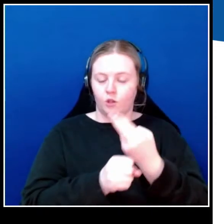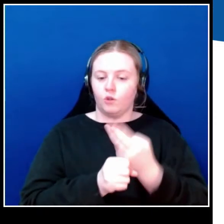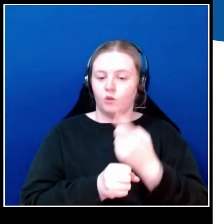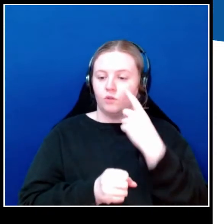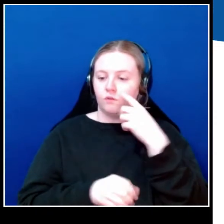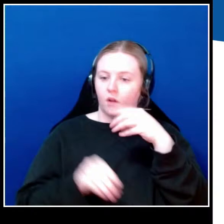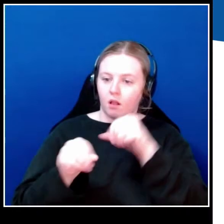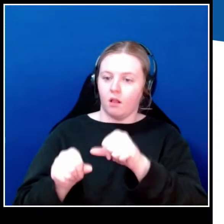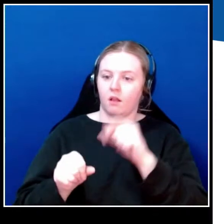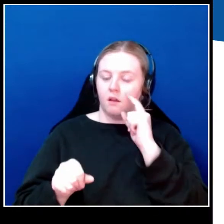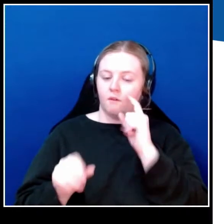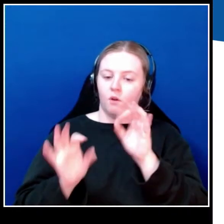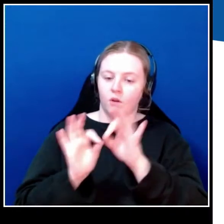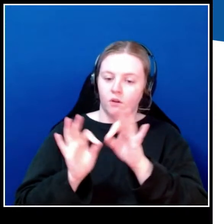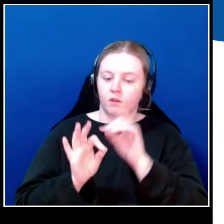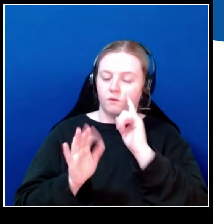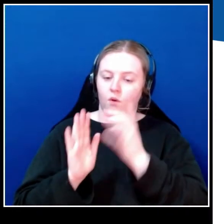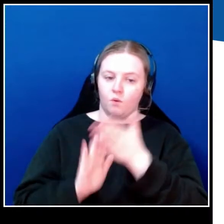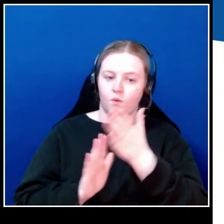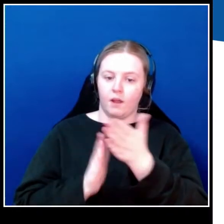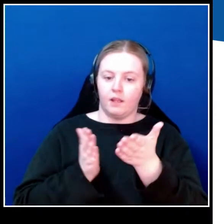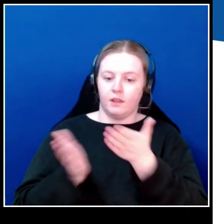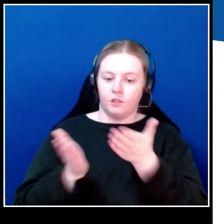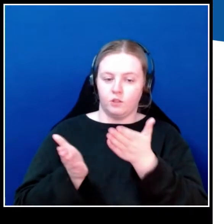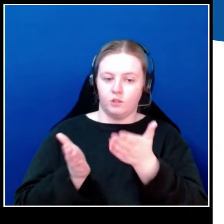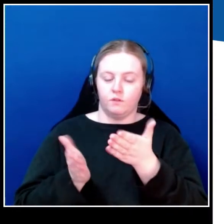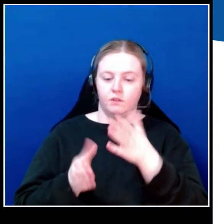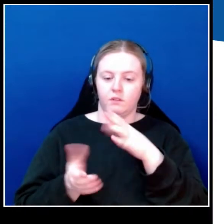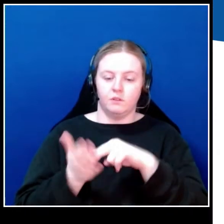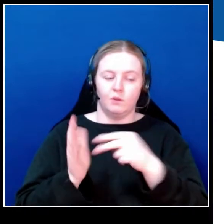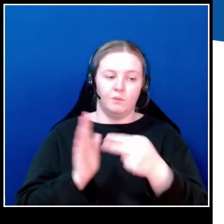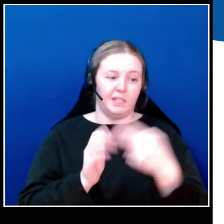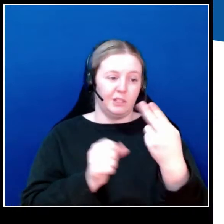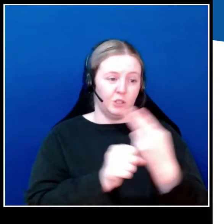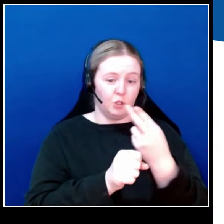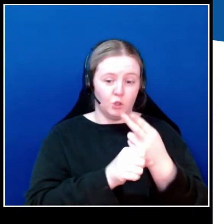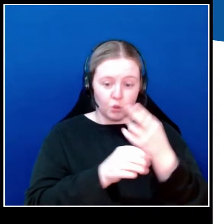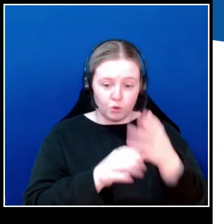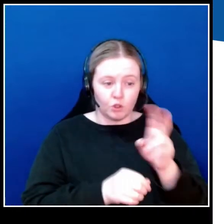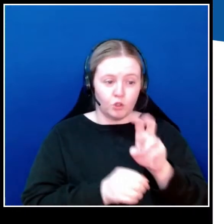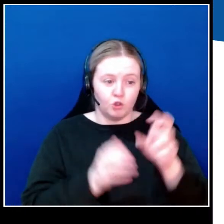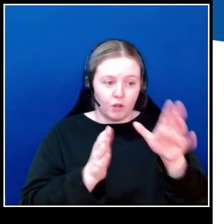are a combination of user pay fees and a subsidy from the Government of Canada.